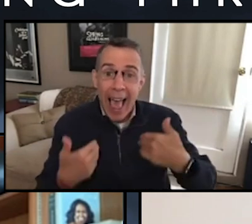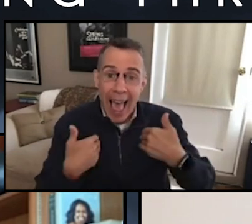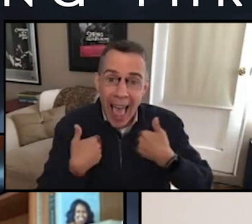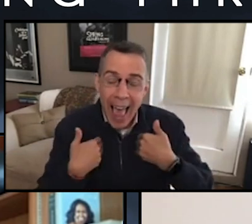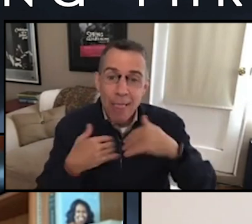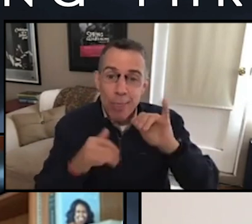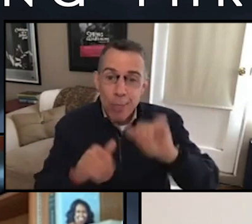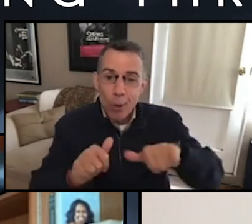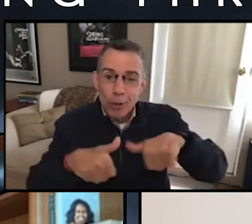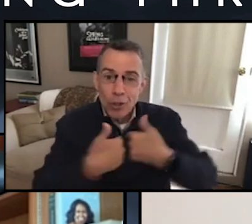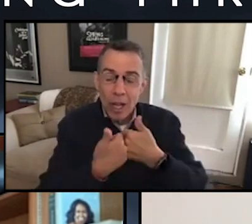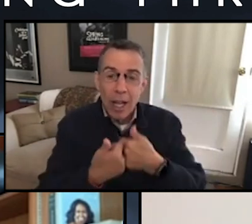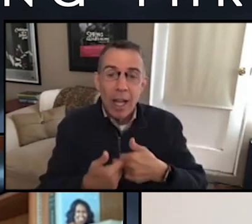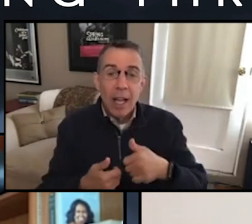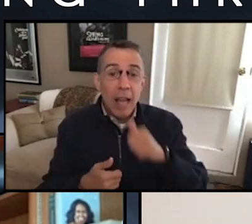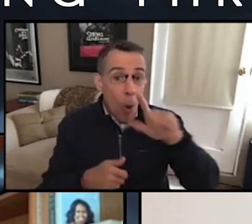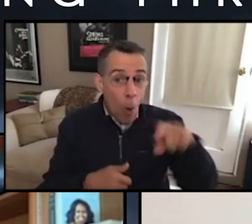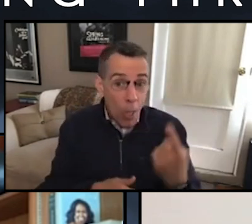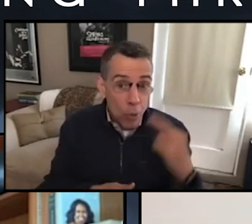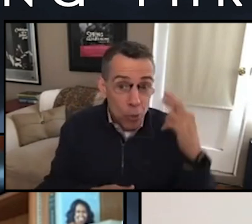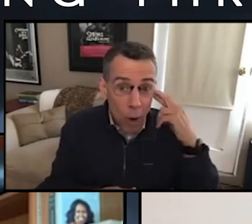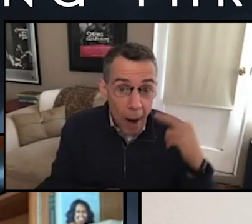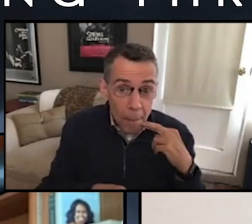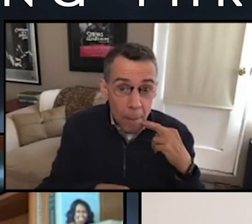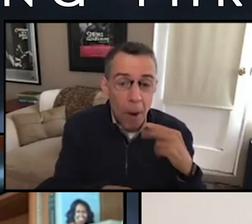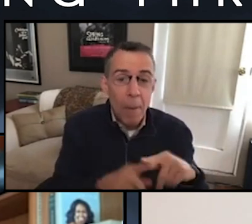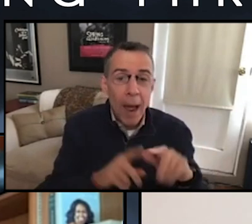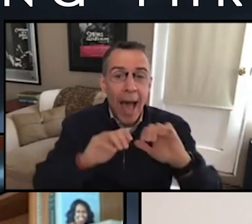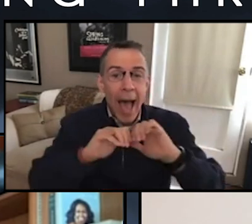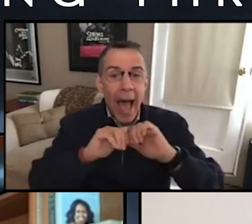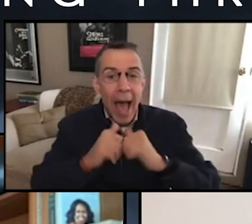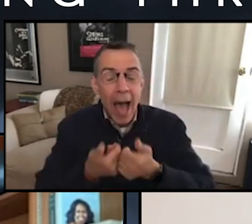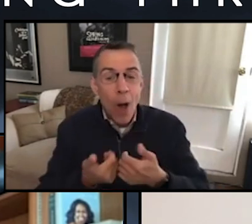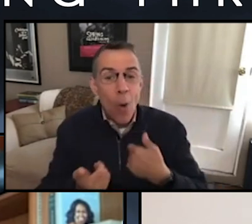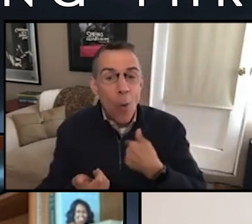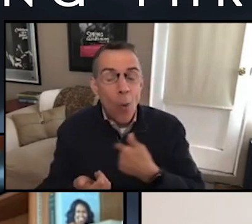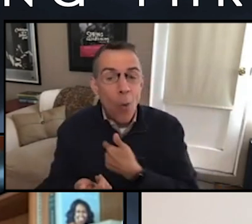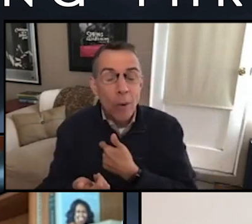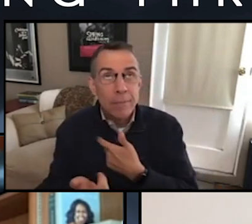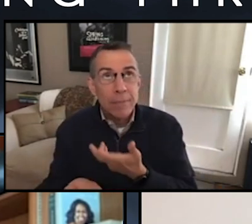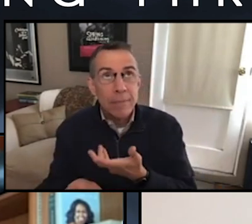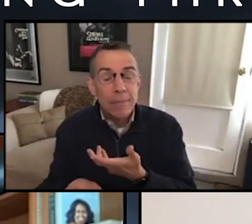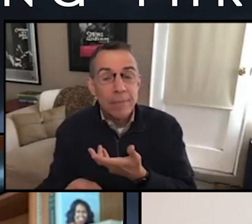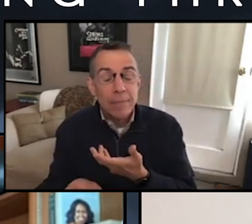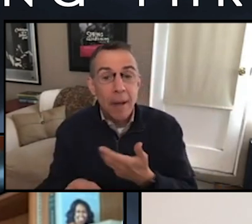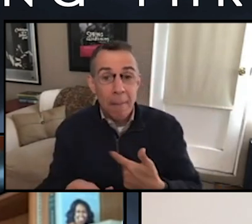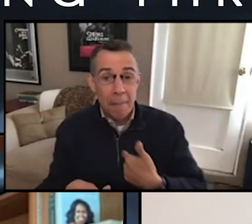just Robert on the screen, but the way in which we, myself and everyone else on